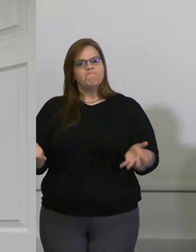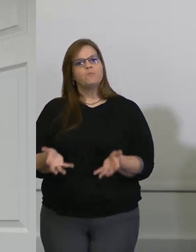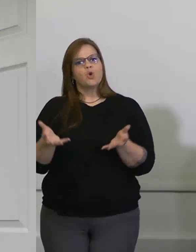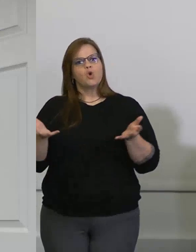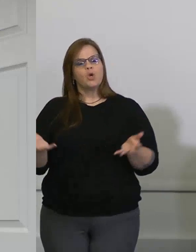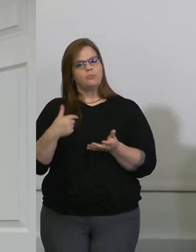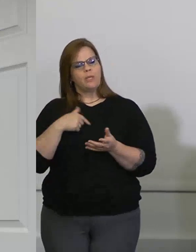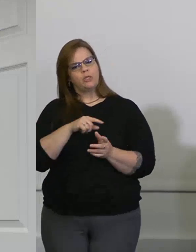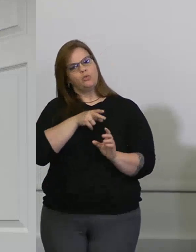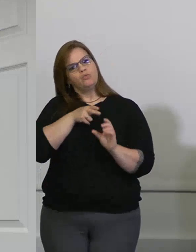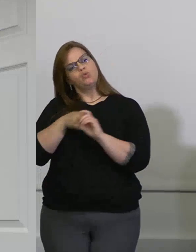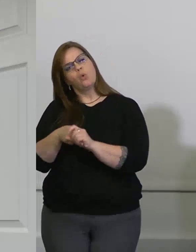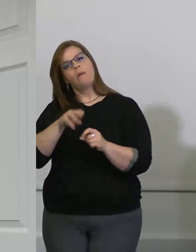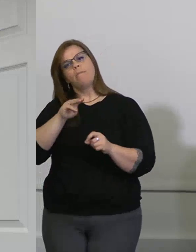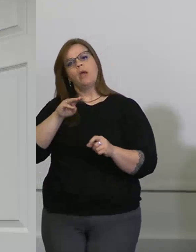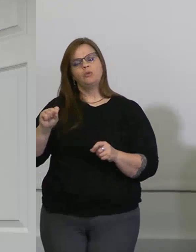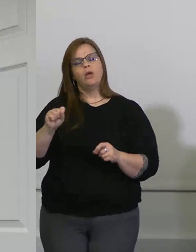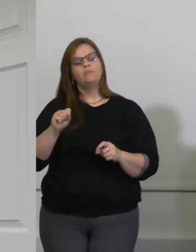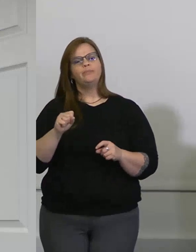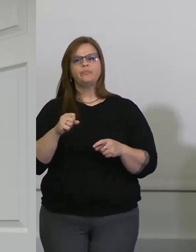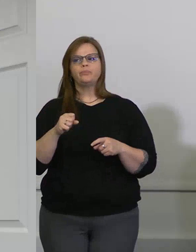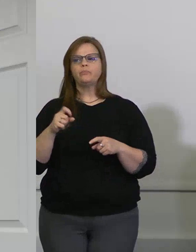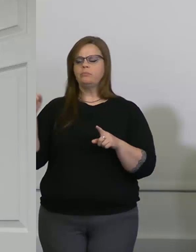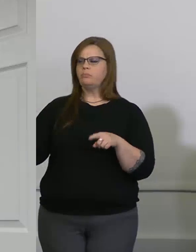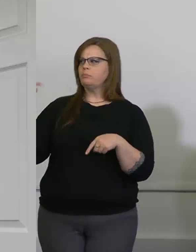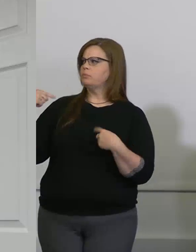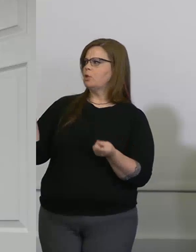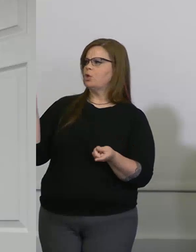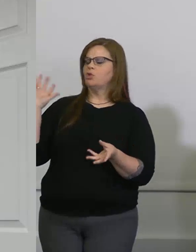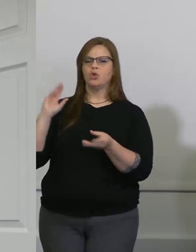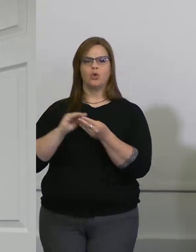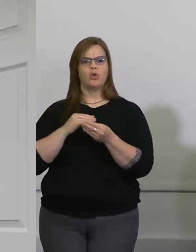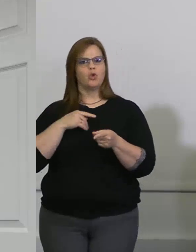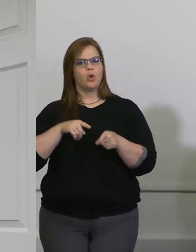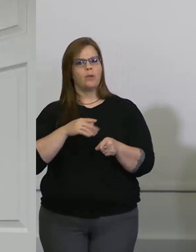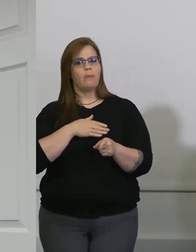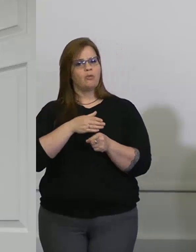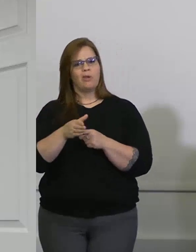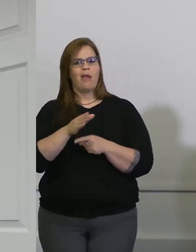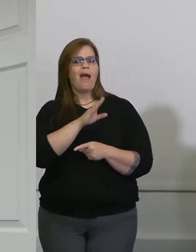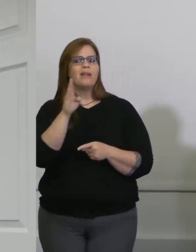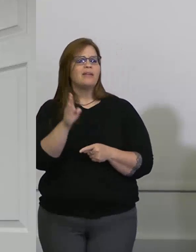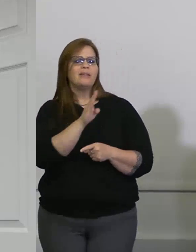Throughout my career, I never seen other people like me around the table.